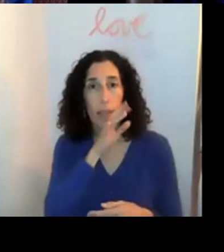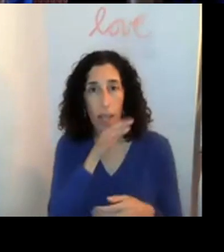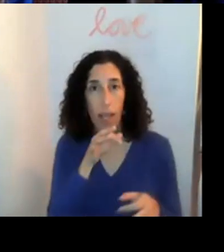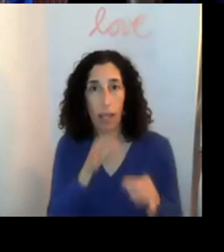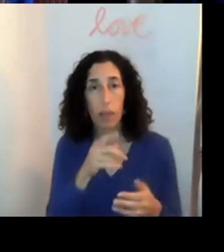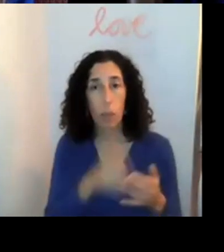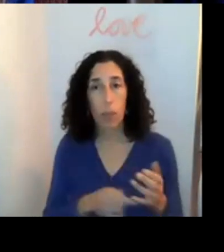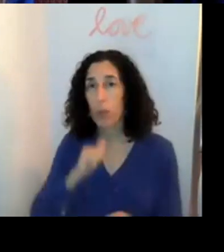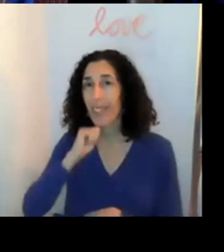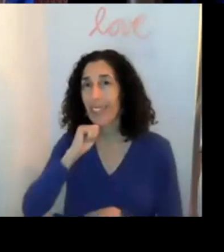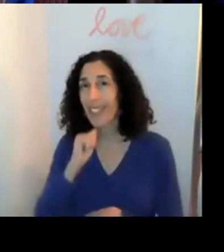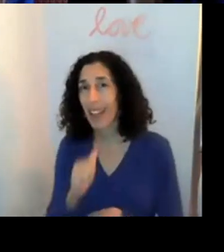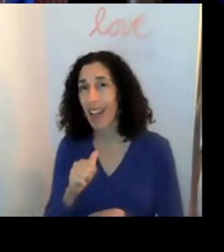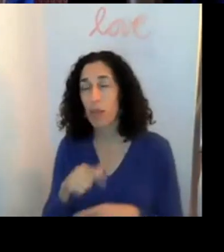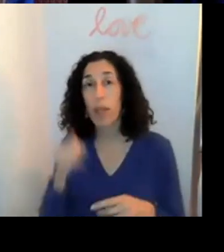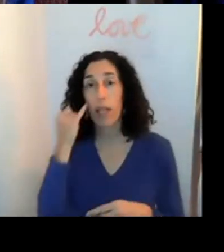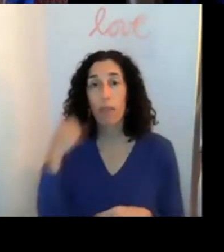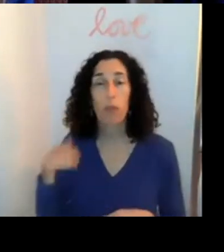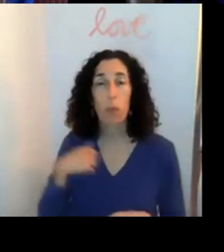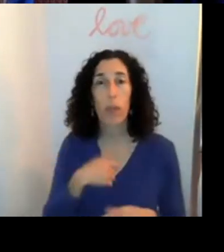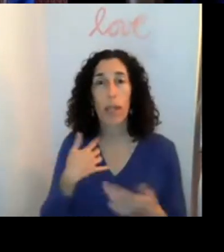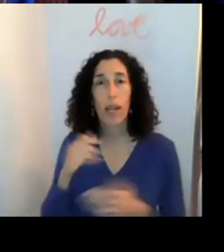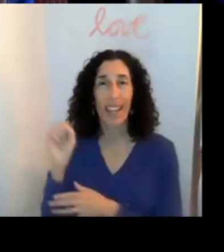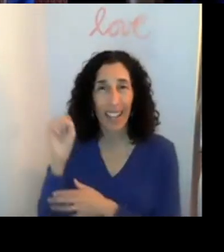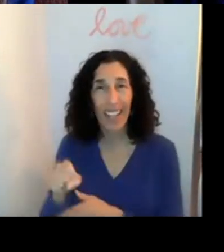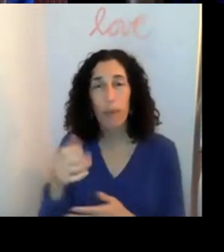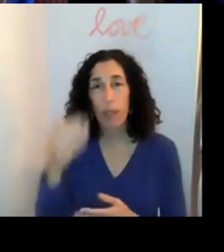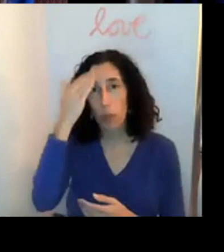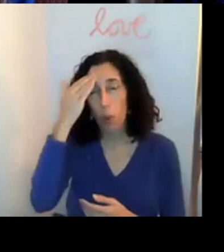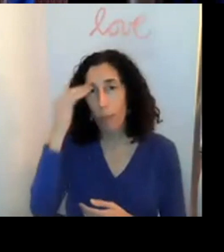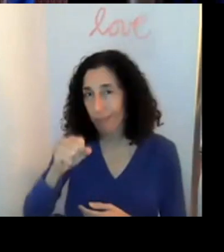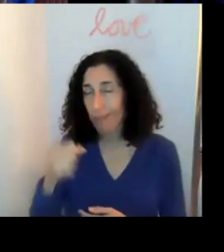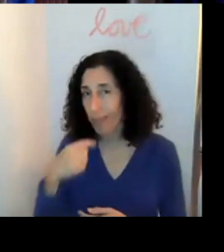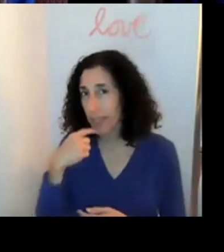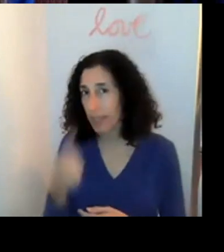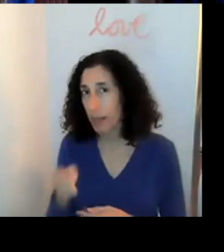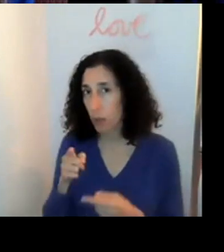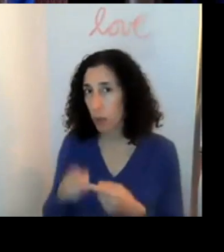we weren't thinking about necessarily before and that really truly does come from people